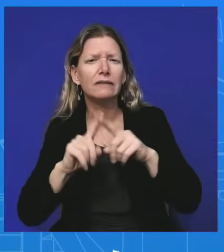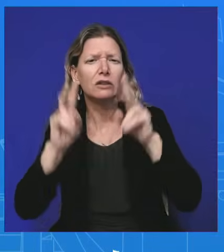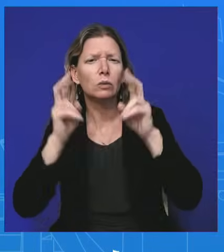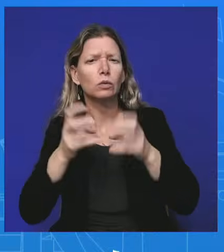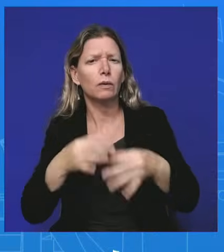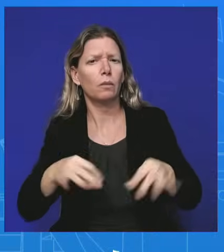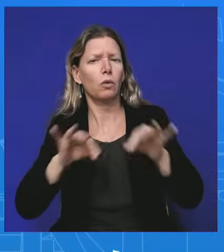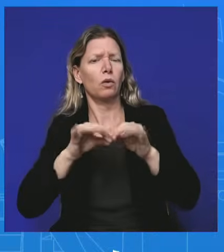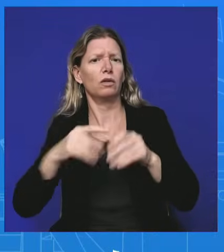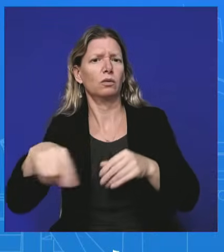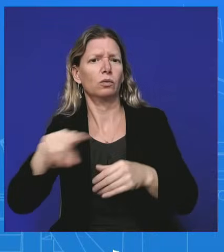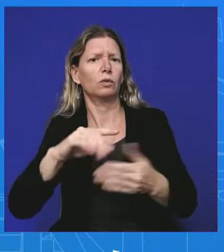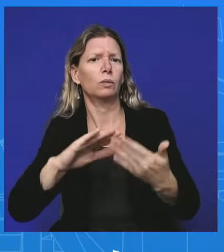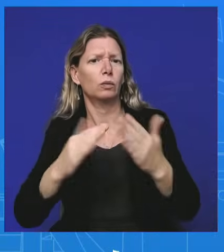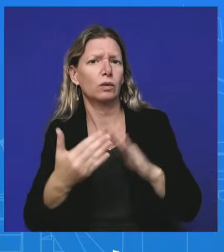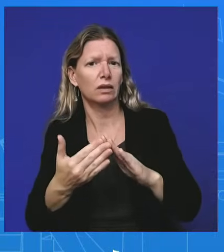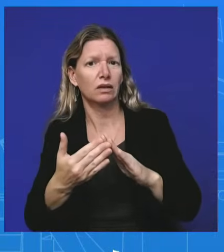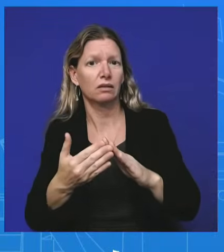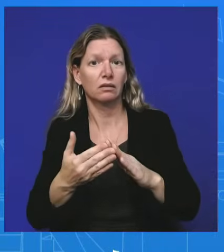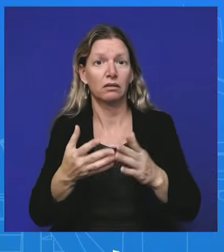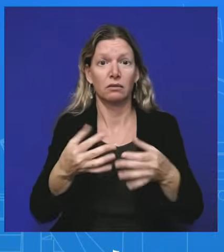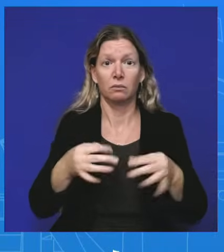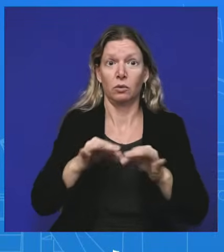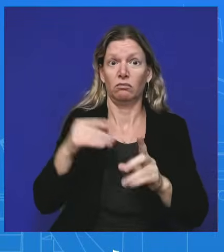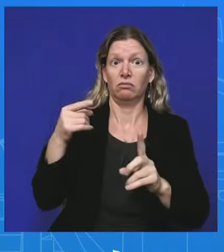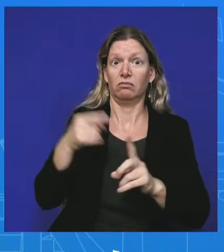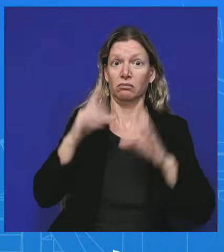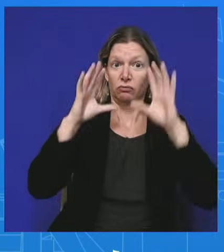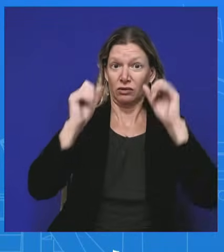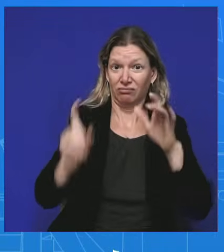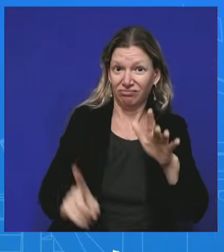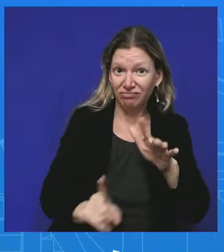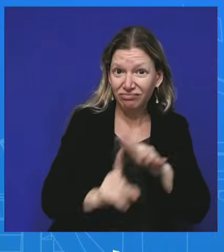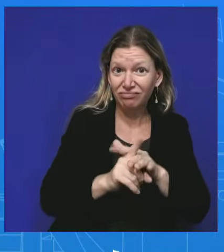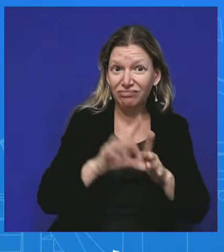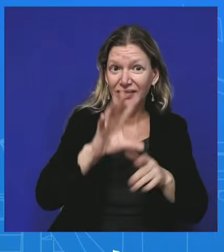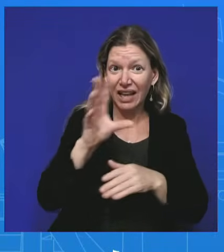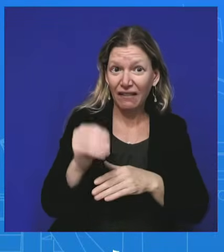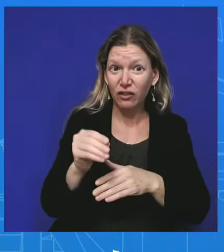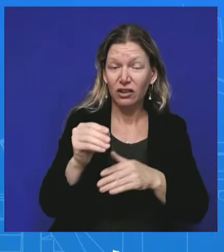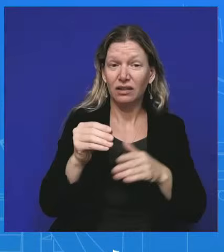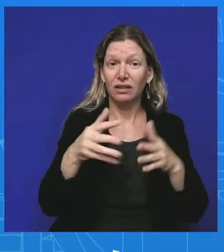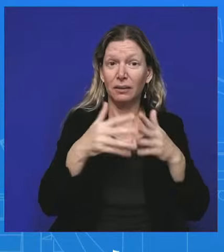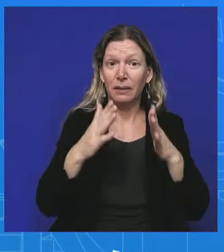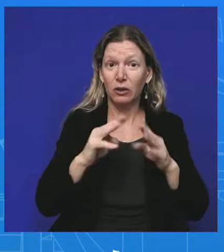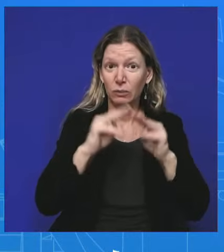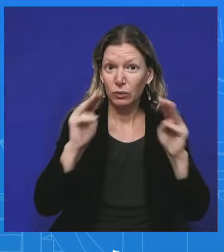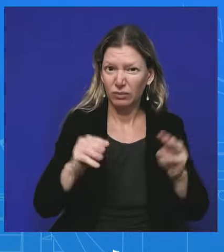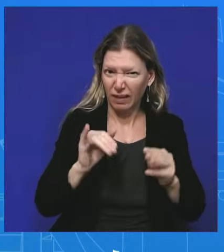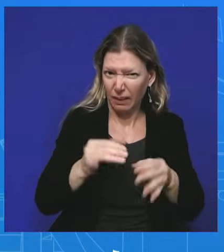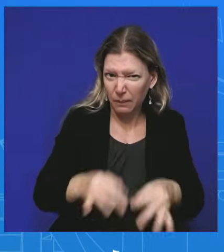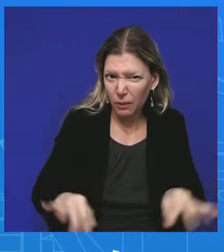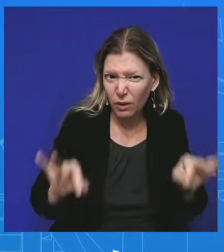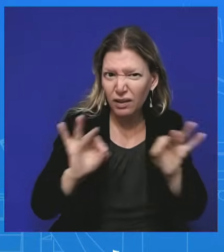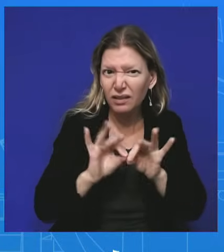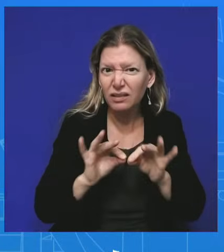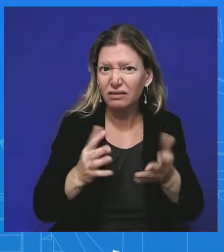The fact that the President, you know, is here -- has in front -- has -- is talking to the Divine Nine, I think it's also very important.